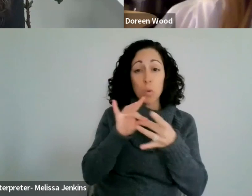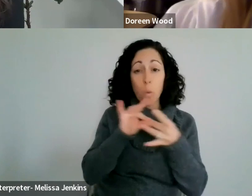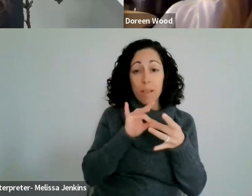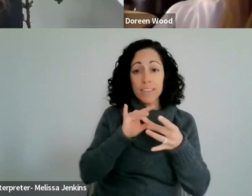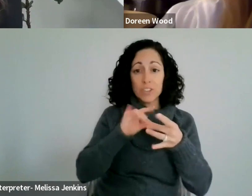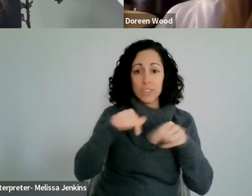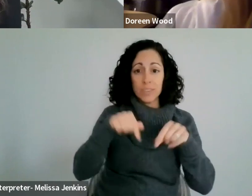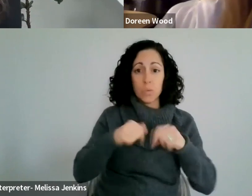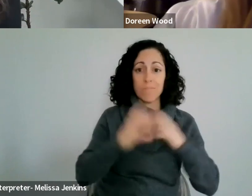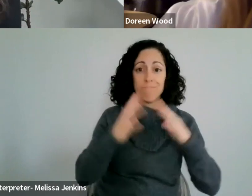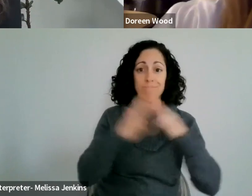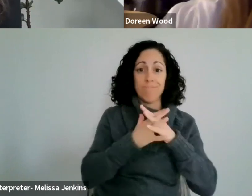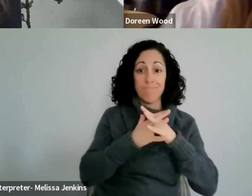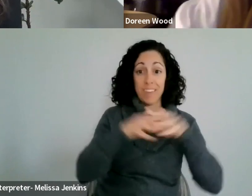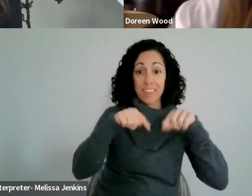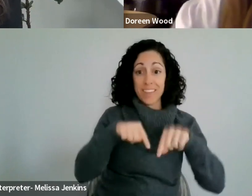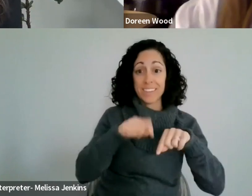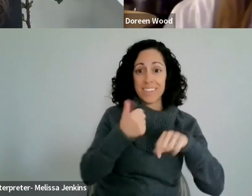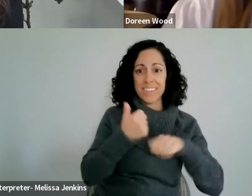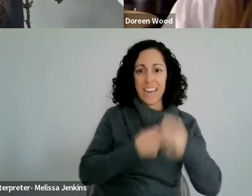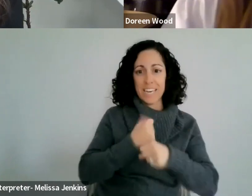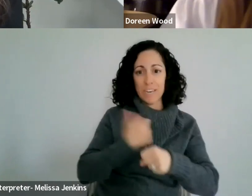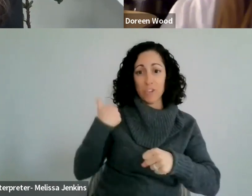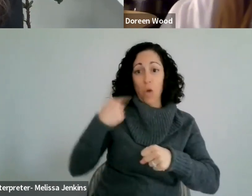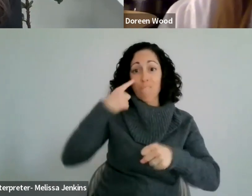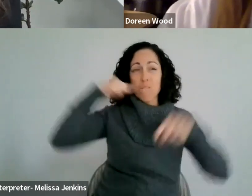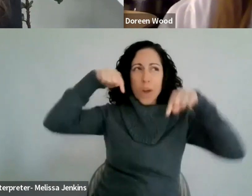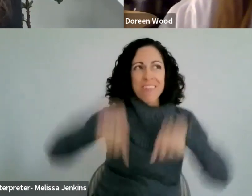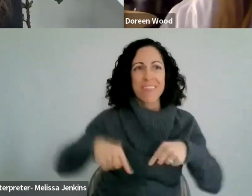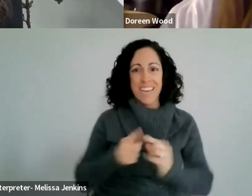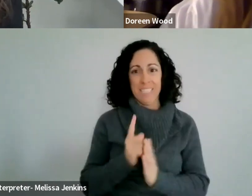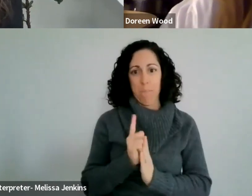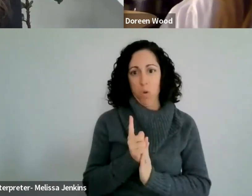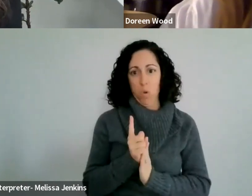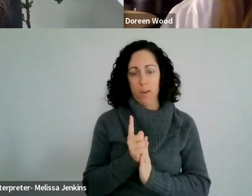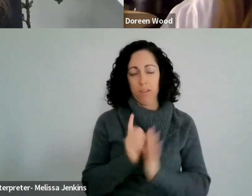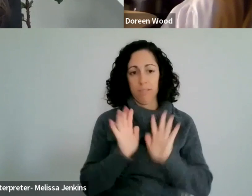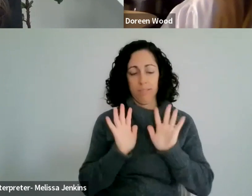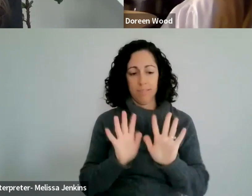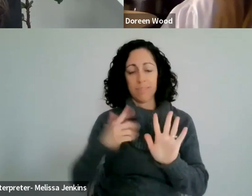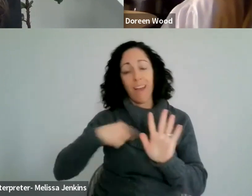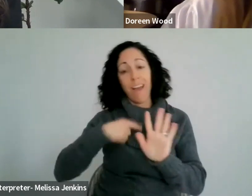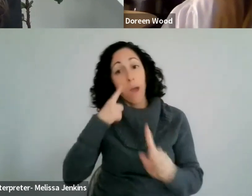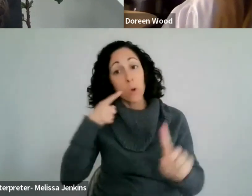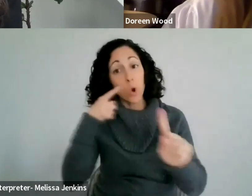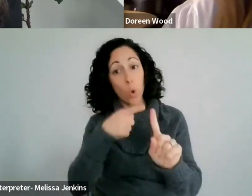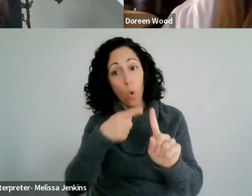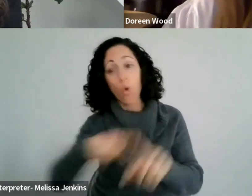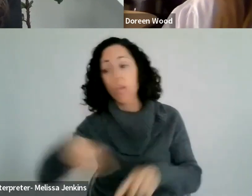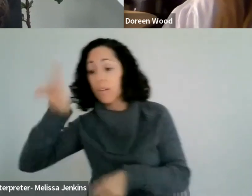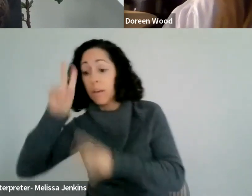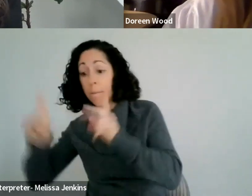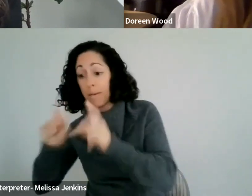Our reason for existence is to bridge the gap between researchers and those living with Usher syndrome.